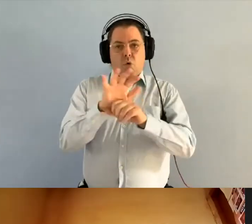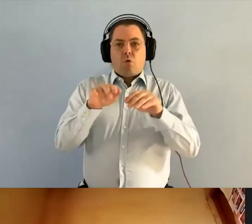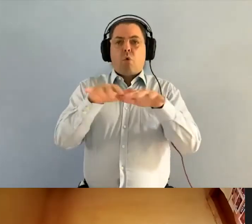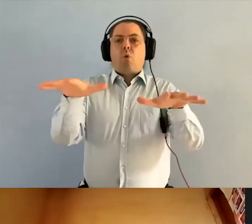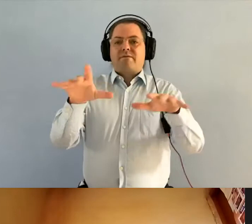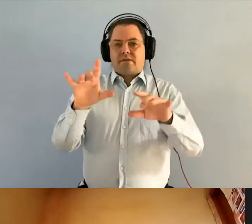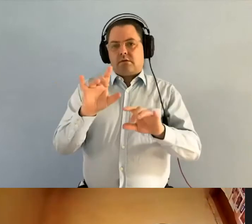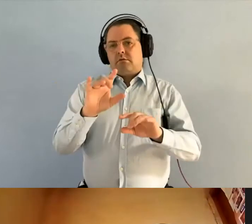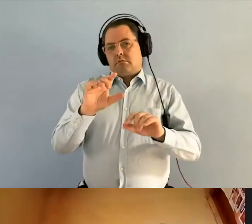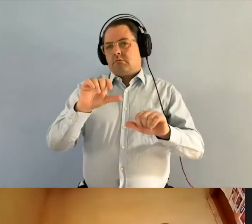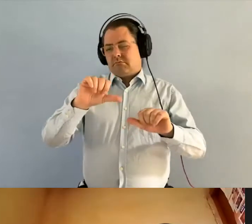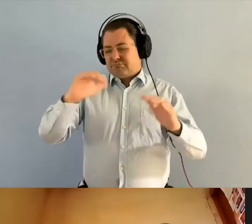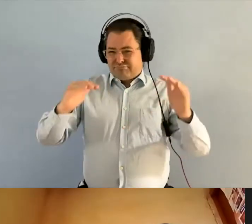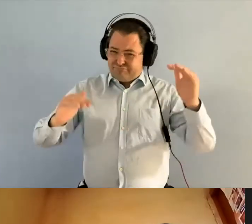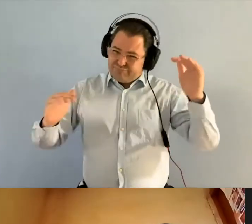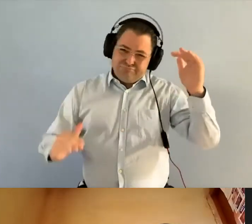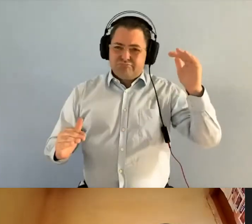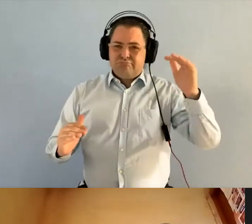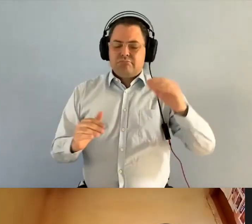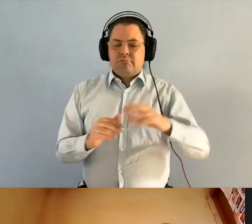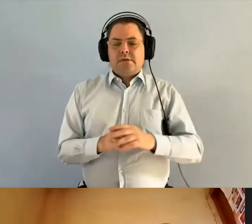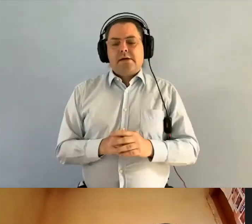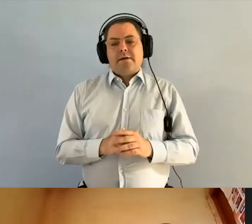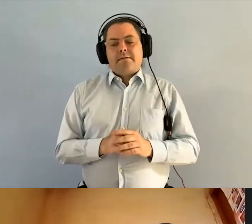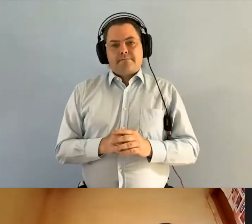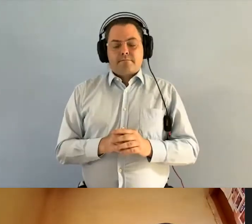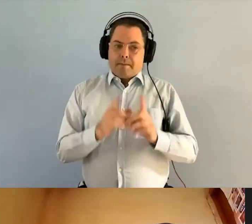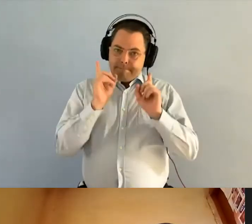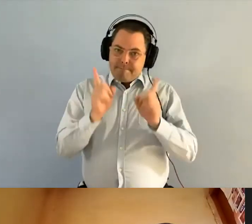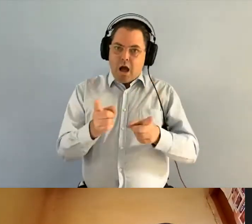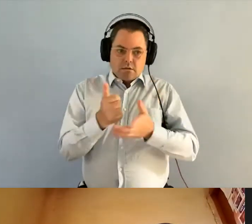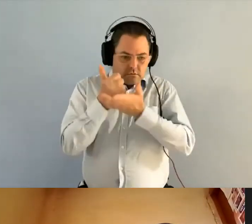. This is particularly true with people with disabilities. Even more